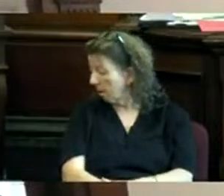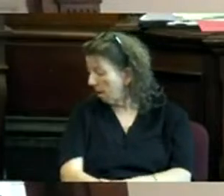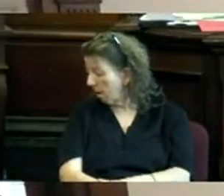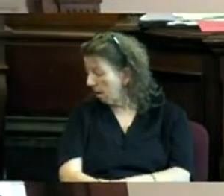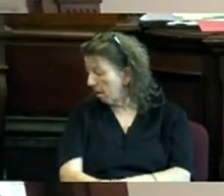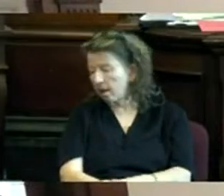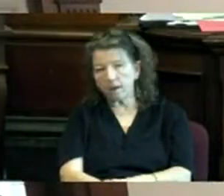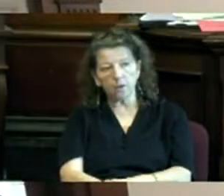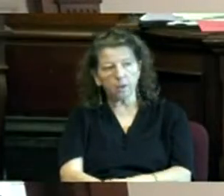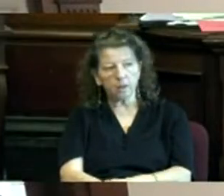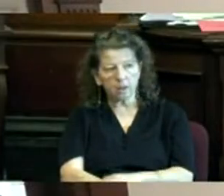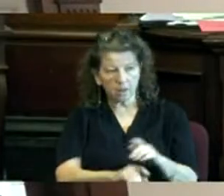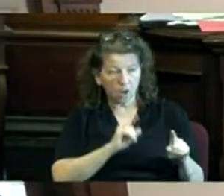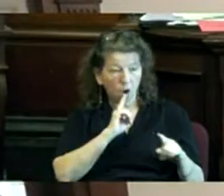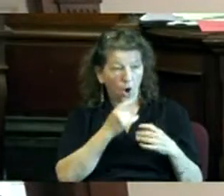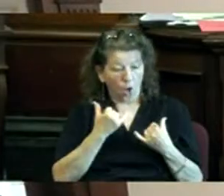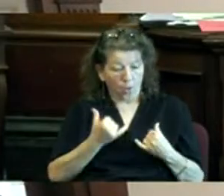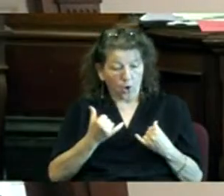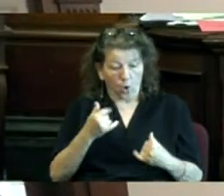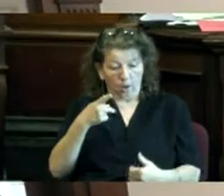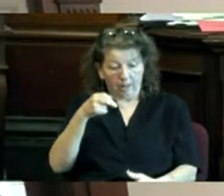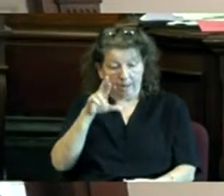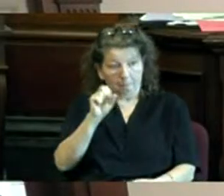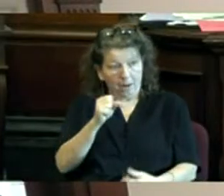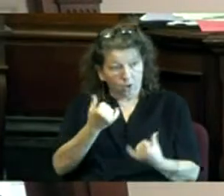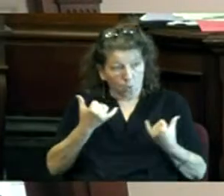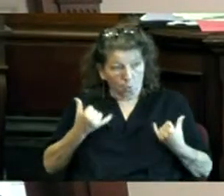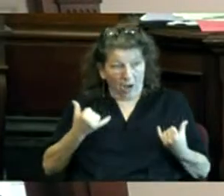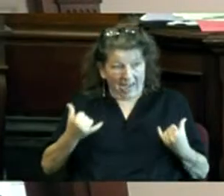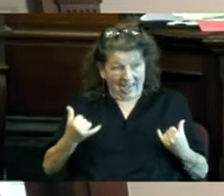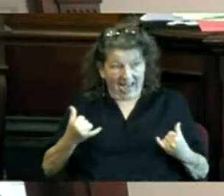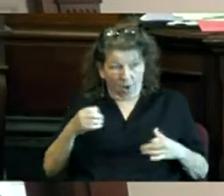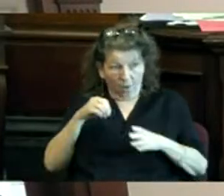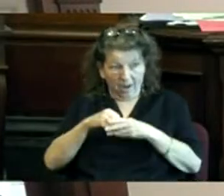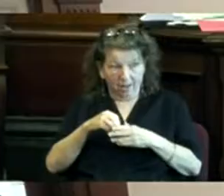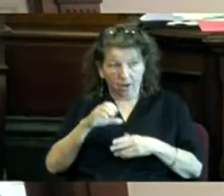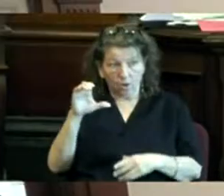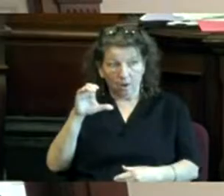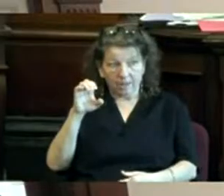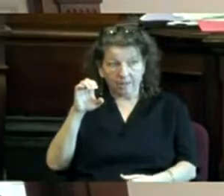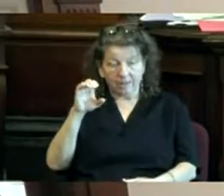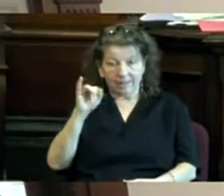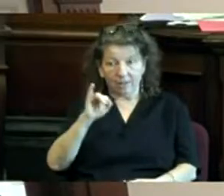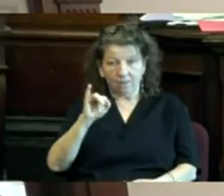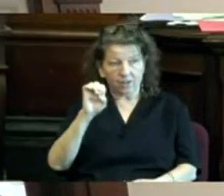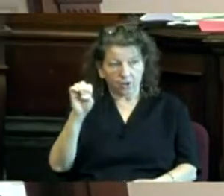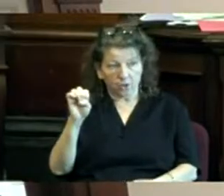Council member Gruber, I don't thank you for the offer. We'll go back to Council Member